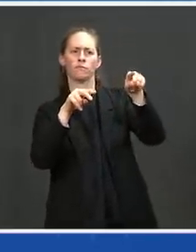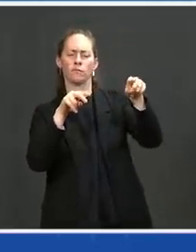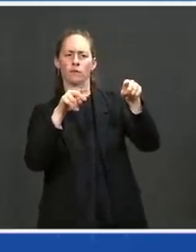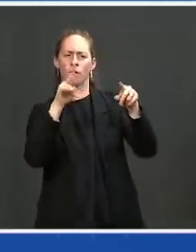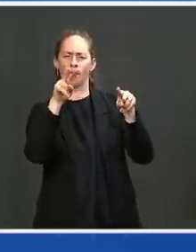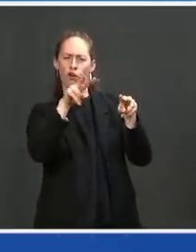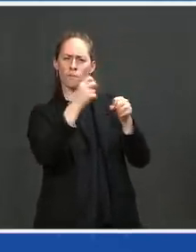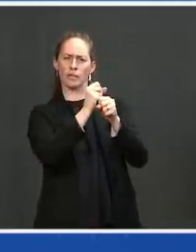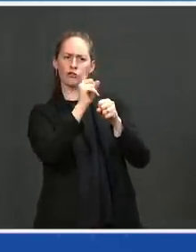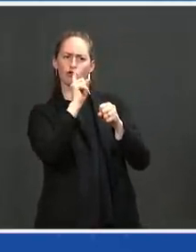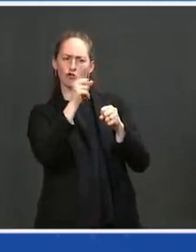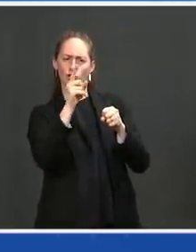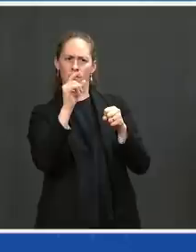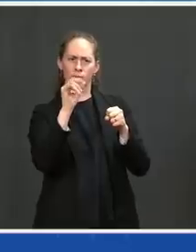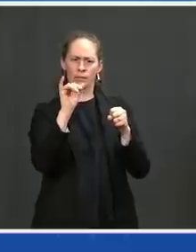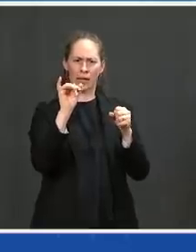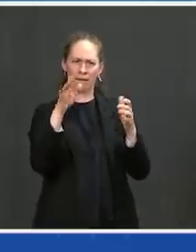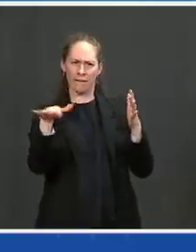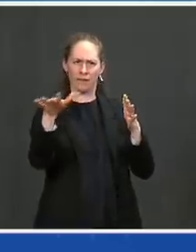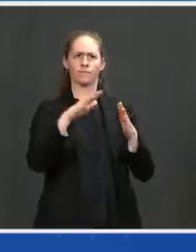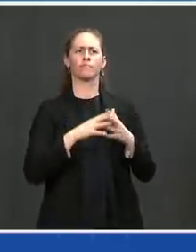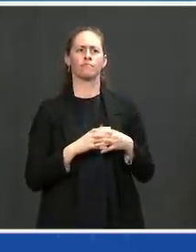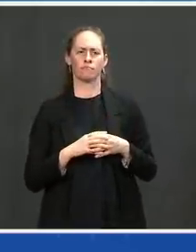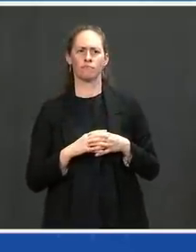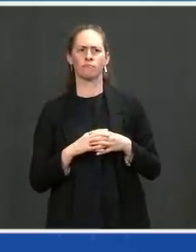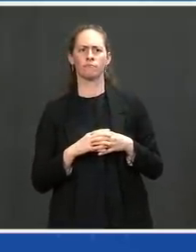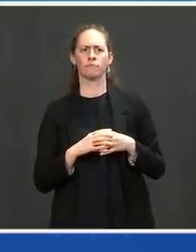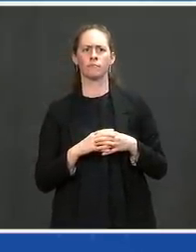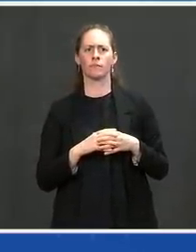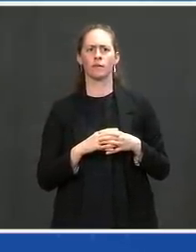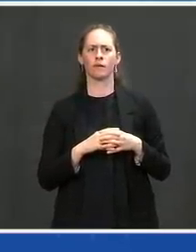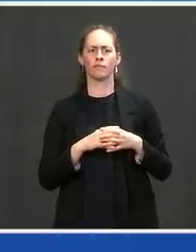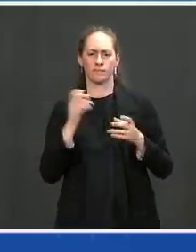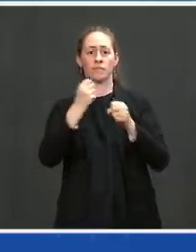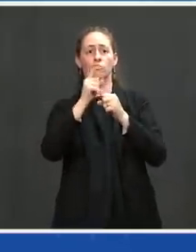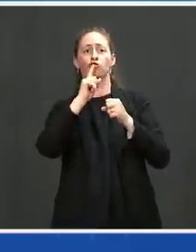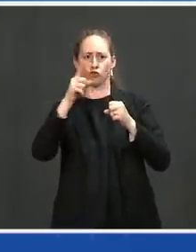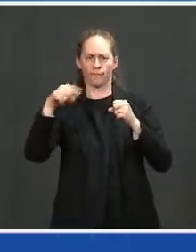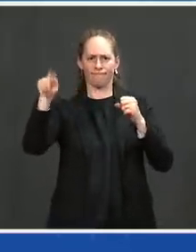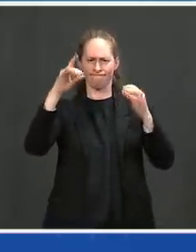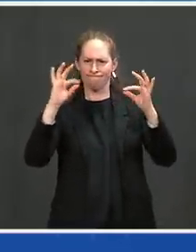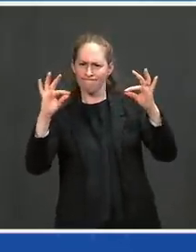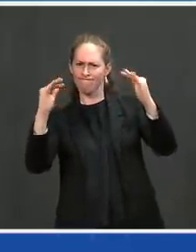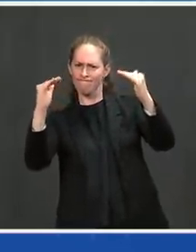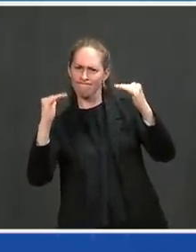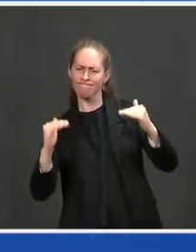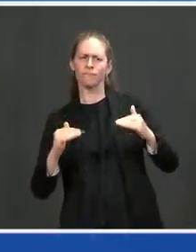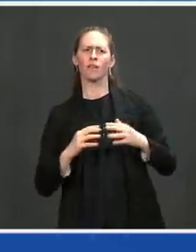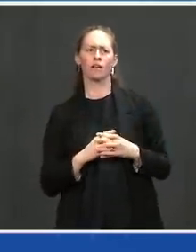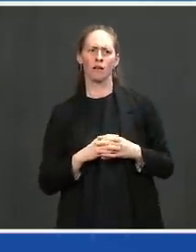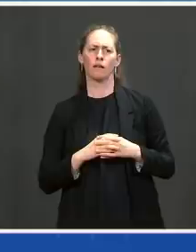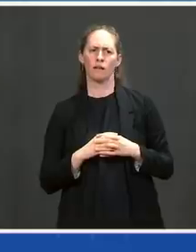So that's what we're doing right now: consulting with our allies. The Press: Just a very quick follow-up —